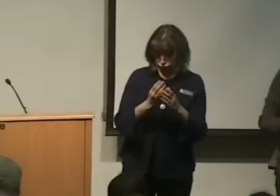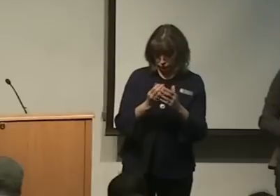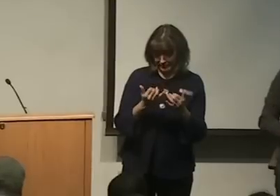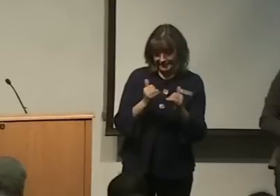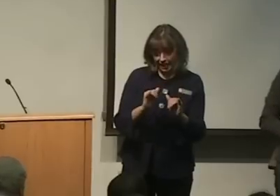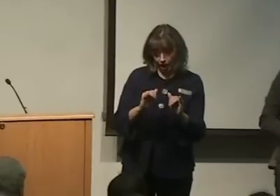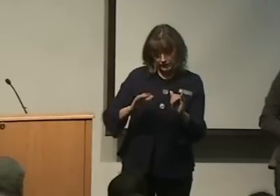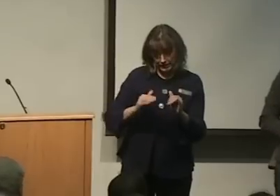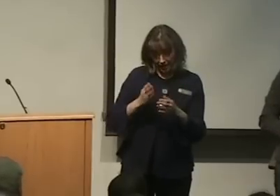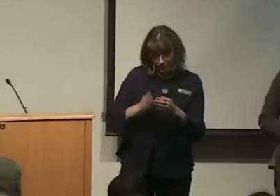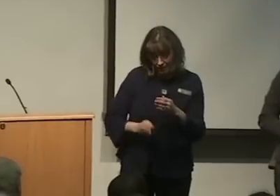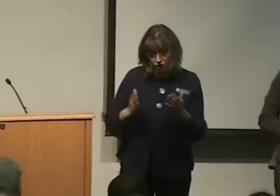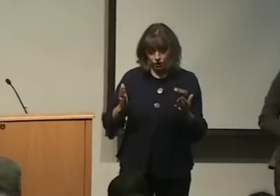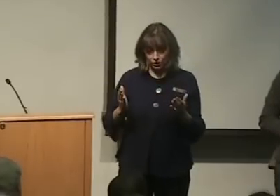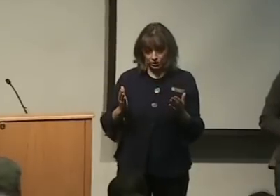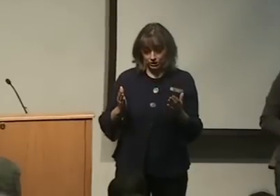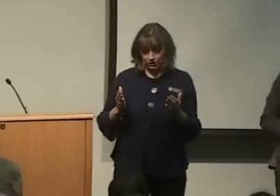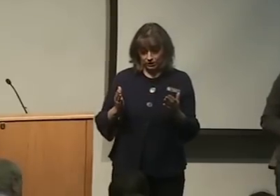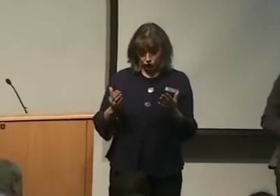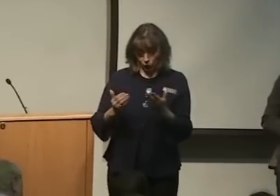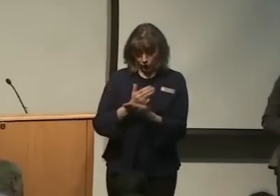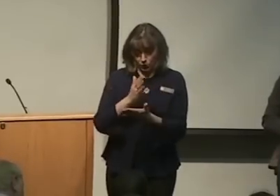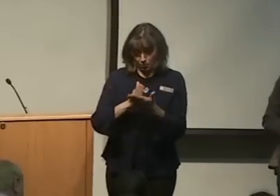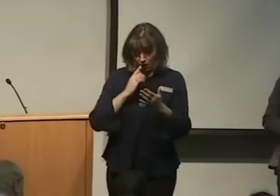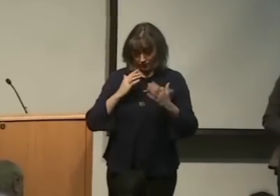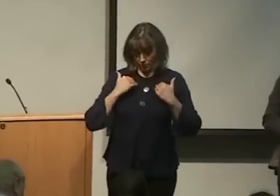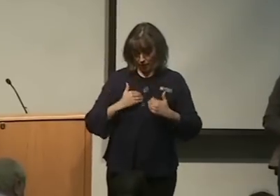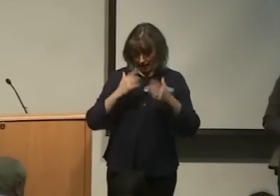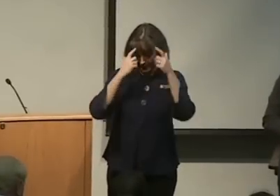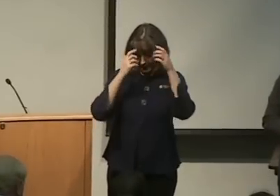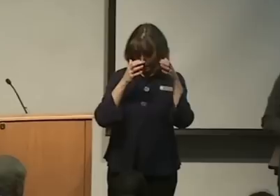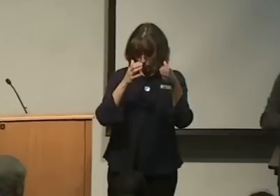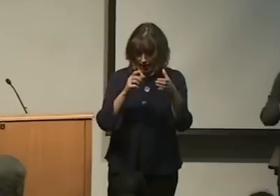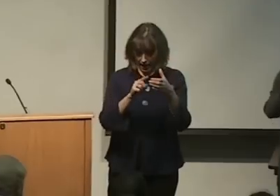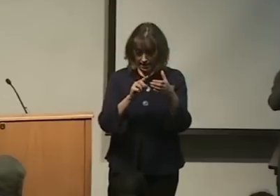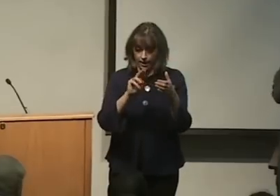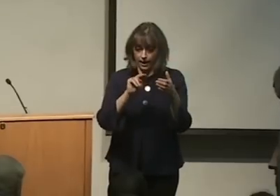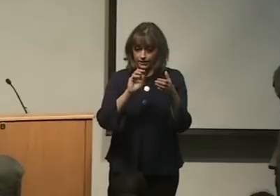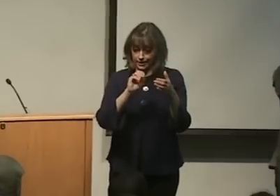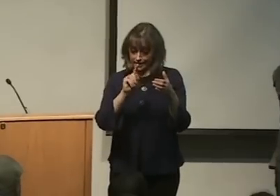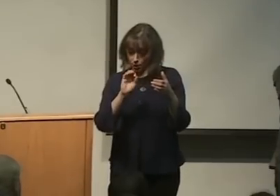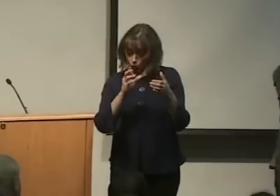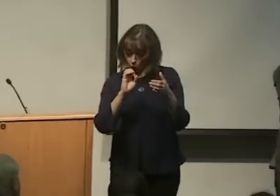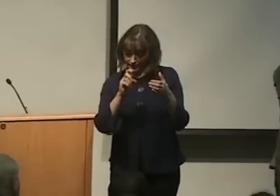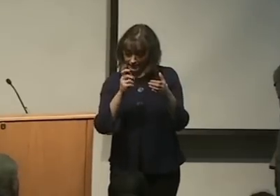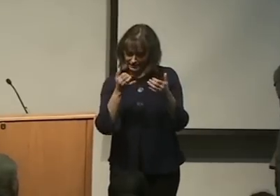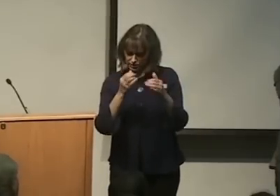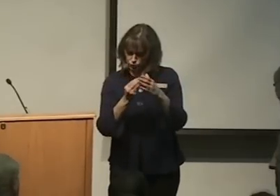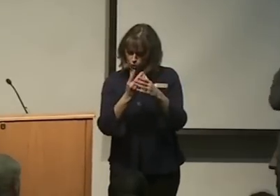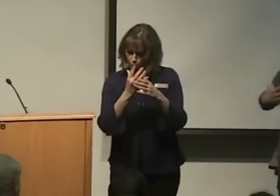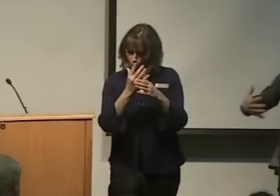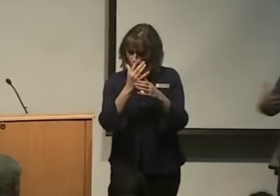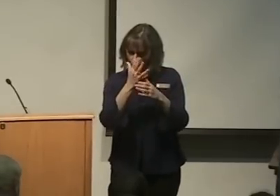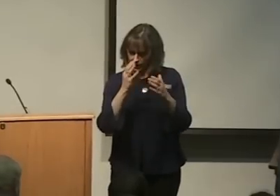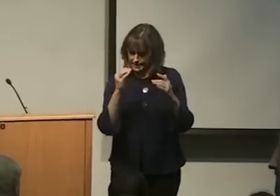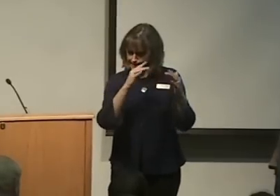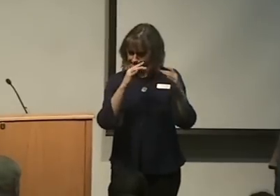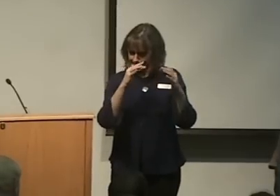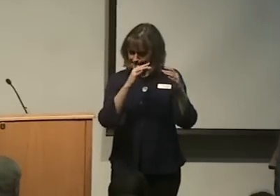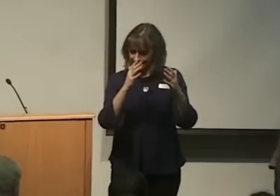of your body that's still growing, and it's not the bit you were really good at before. So we've brought these students who are good